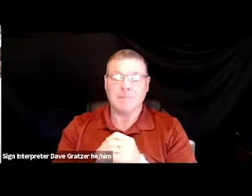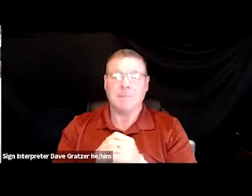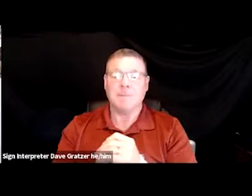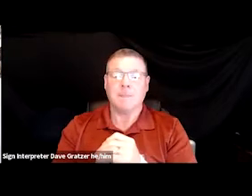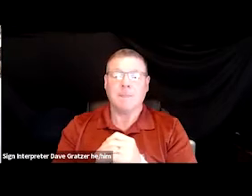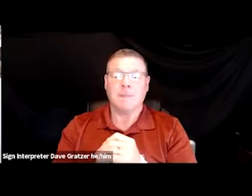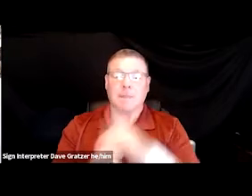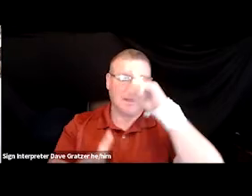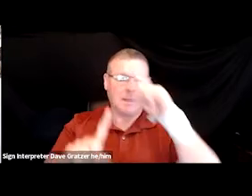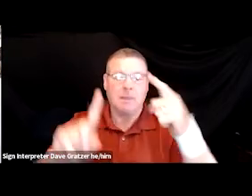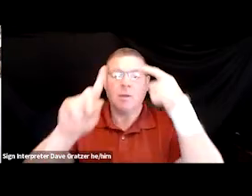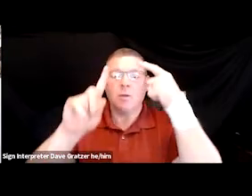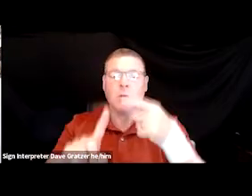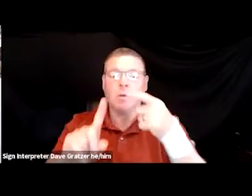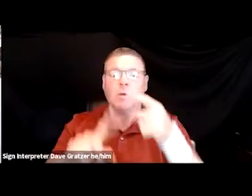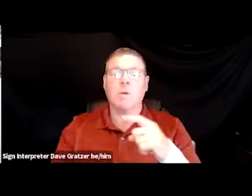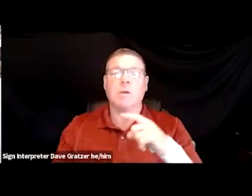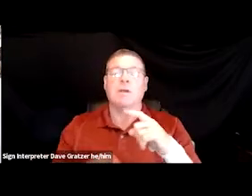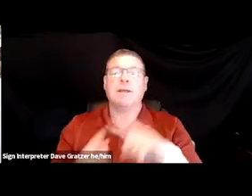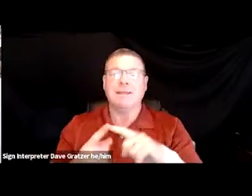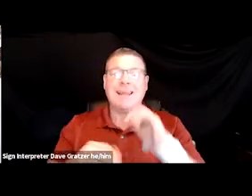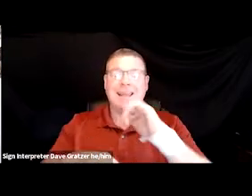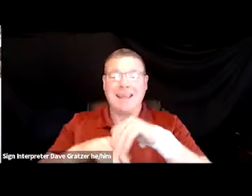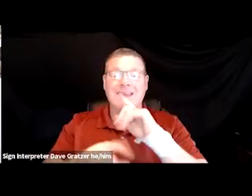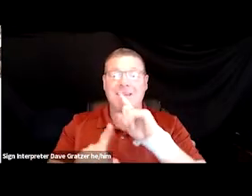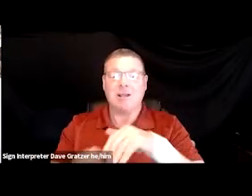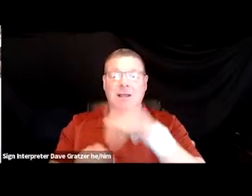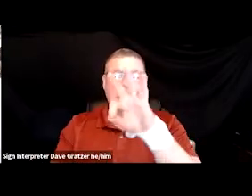The goal is to reach the in-state answer rate of 90% by 2024